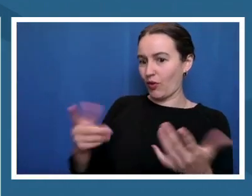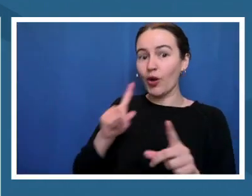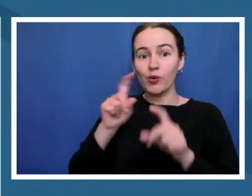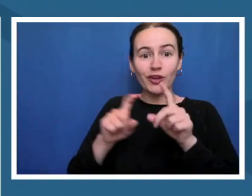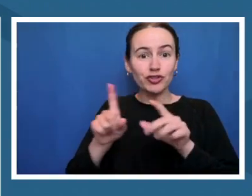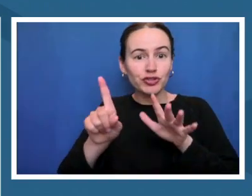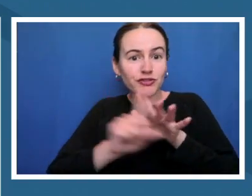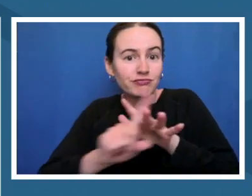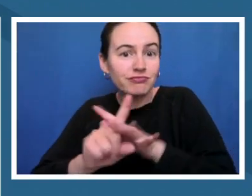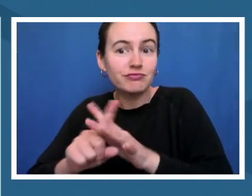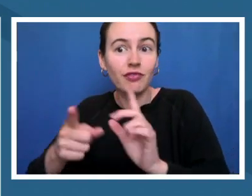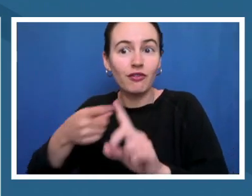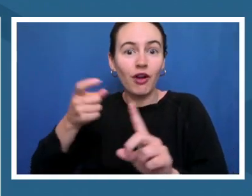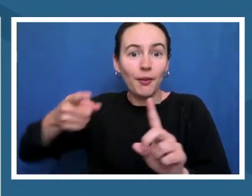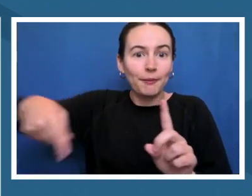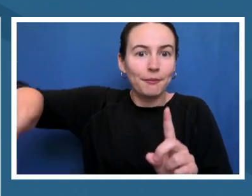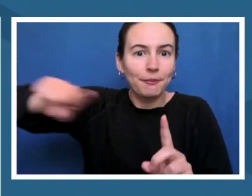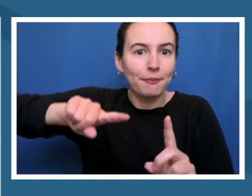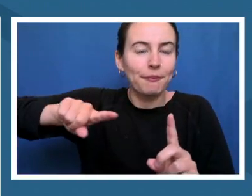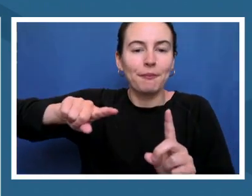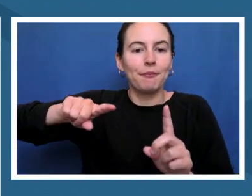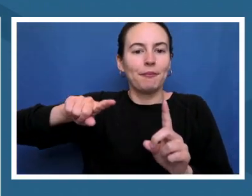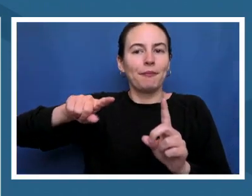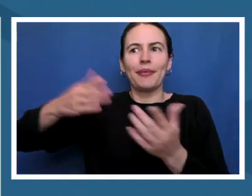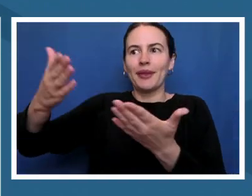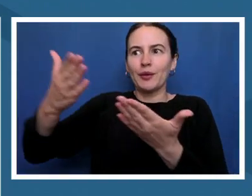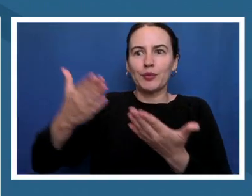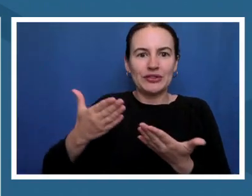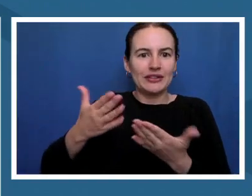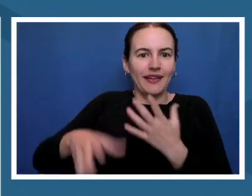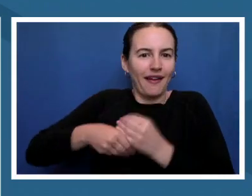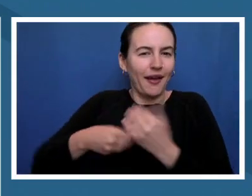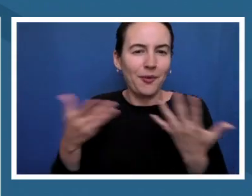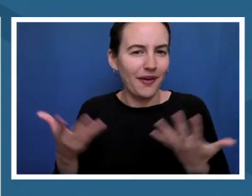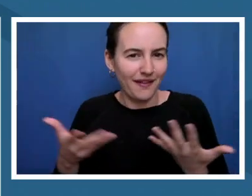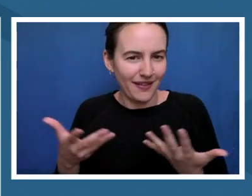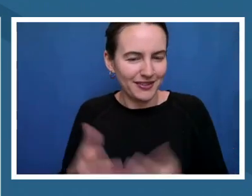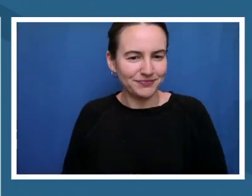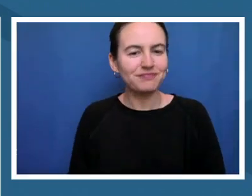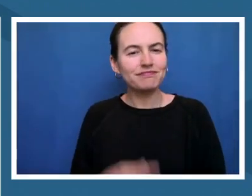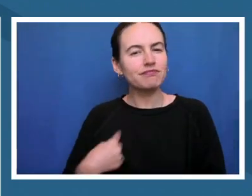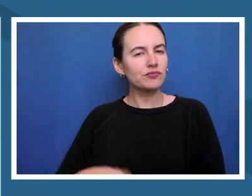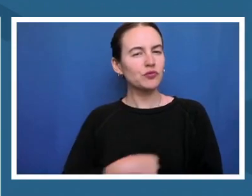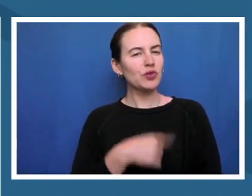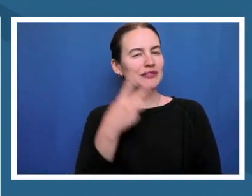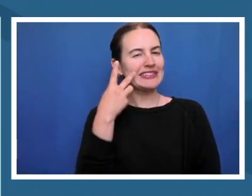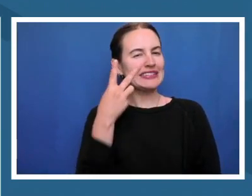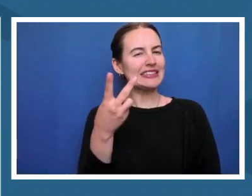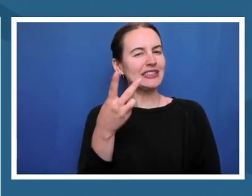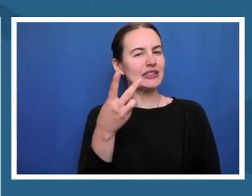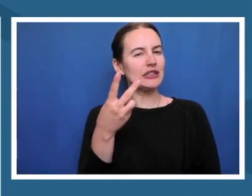what hypotheses are they bringing to the table and we have seen i think a shift